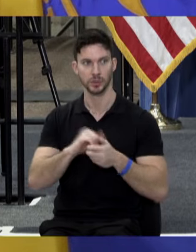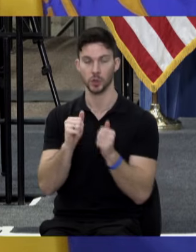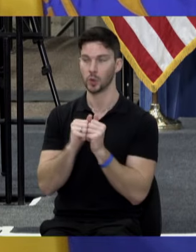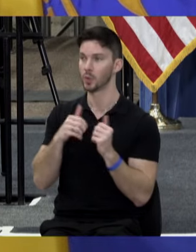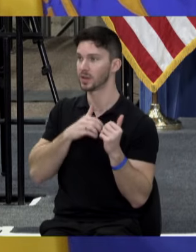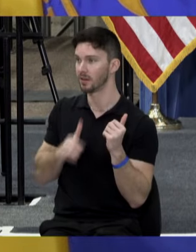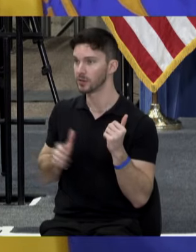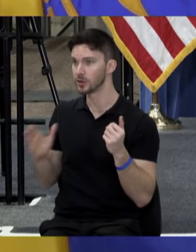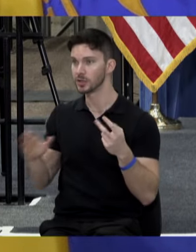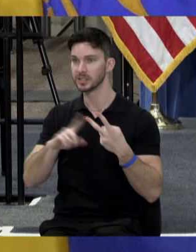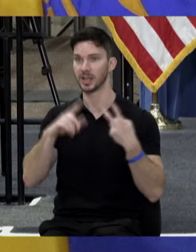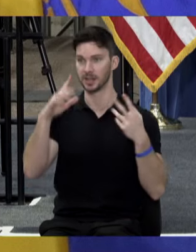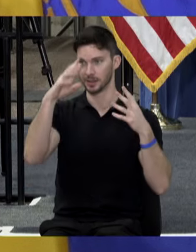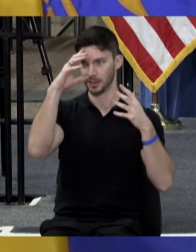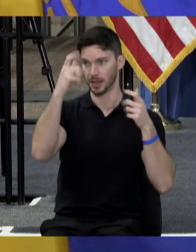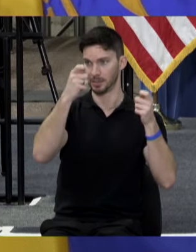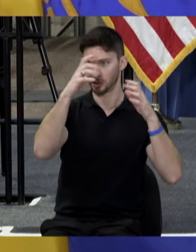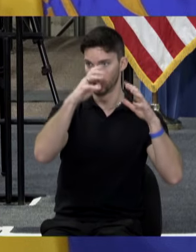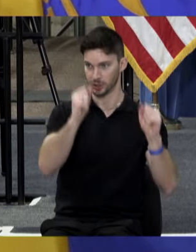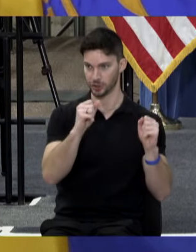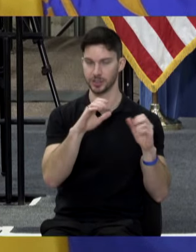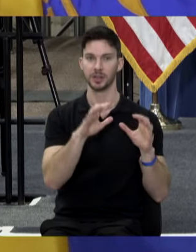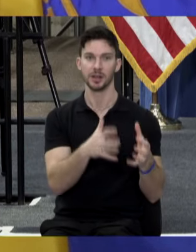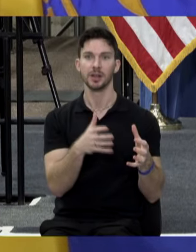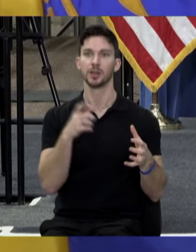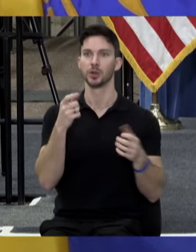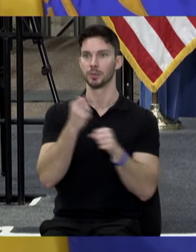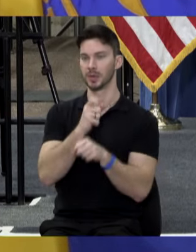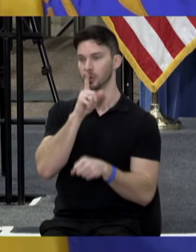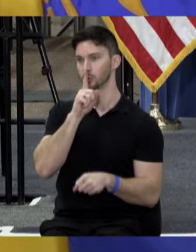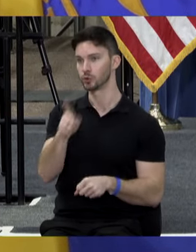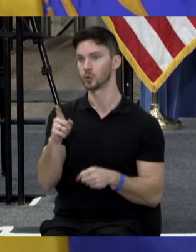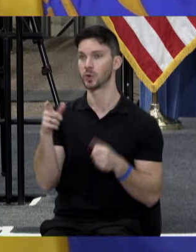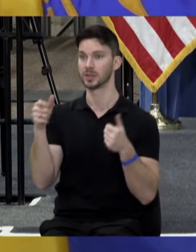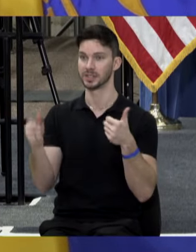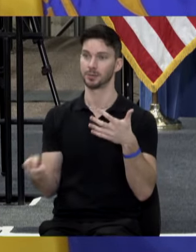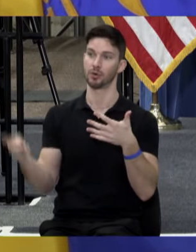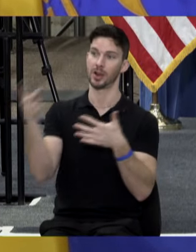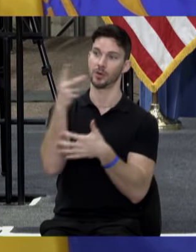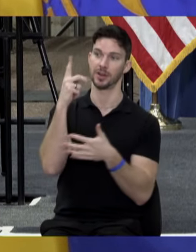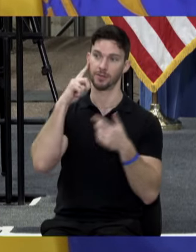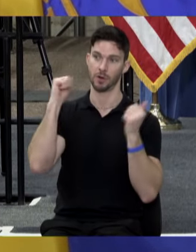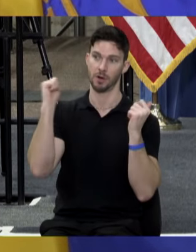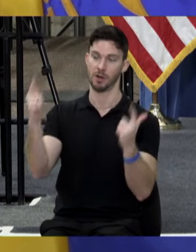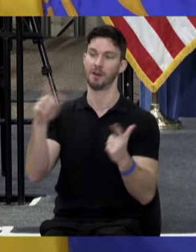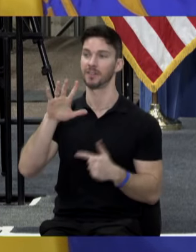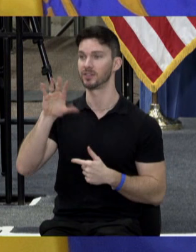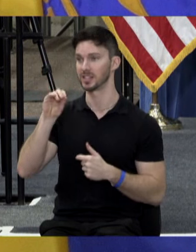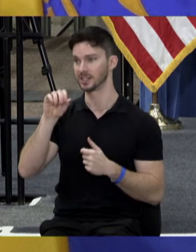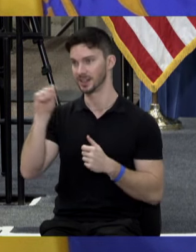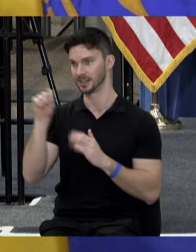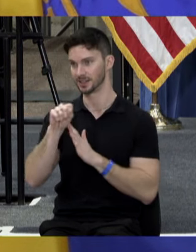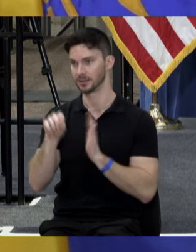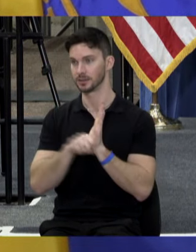care workforce a priority in all 50 states. Because what's emerging is clear. The direct